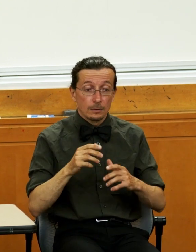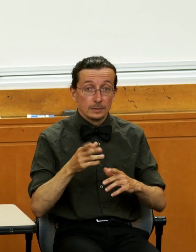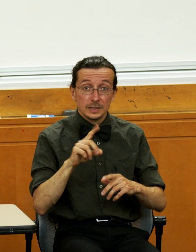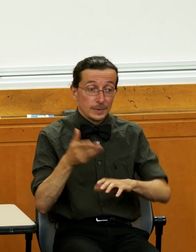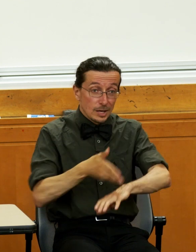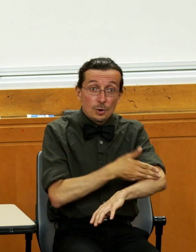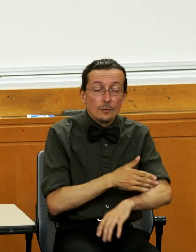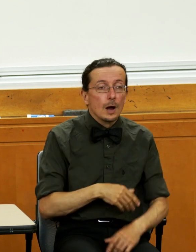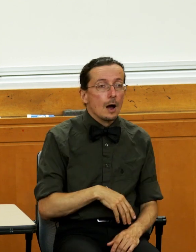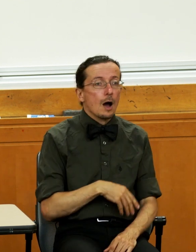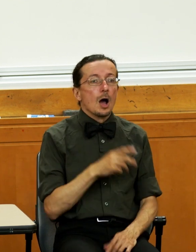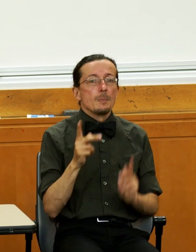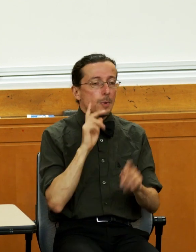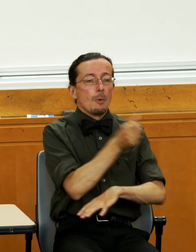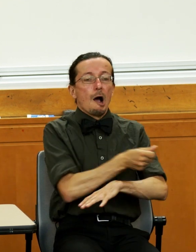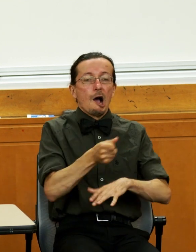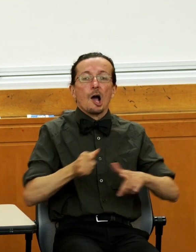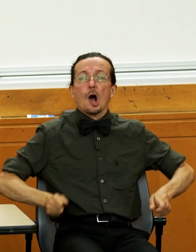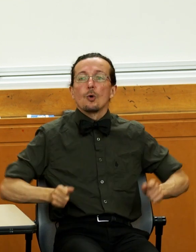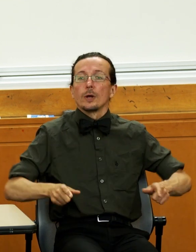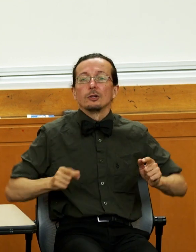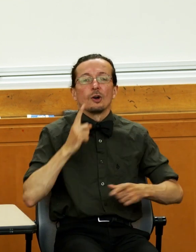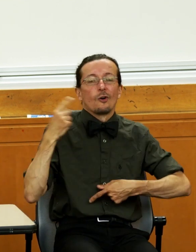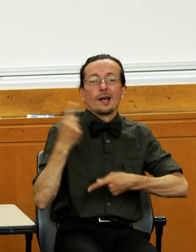everybody in a wheelchair for the day. We're gonna let them see what it feels like.” And I'm like,